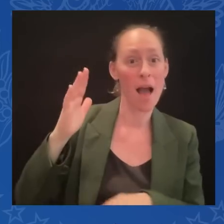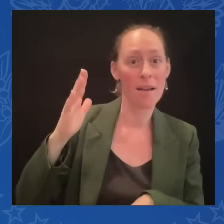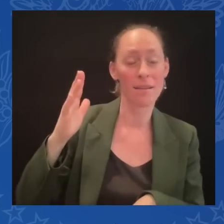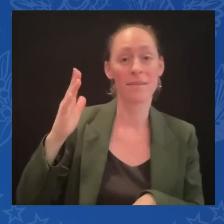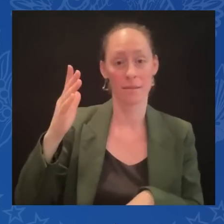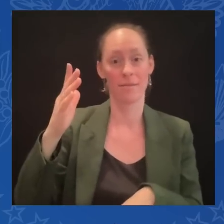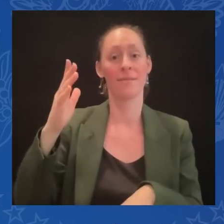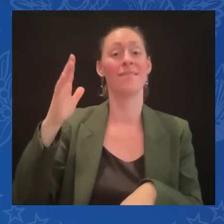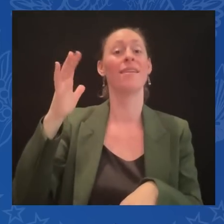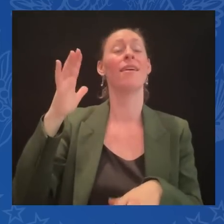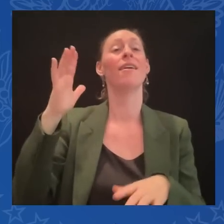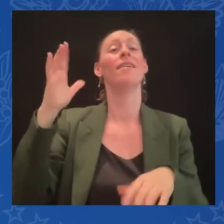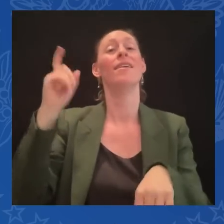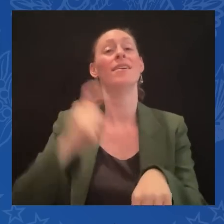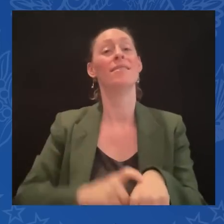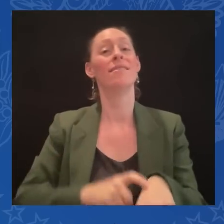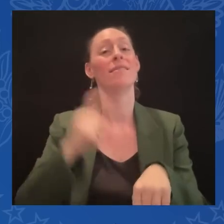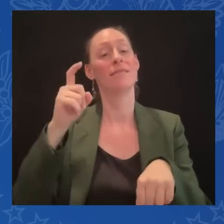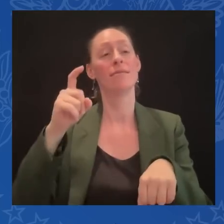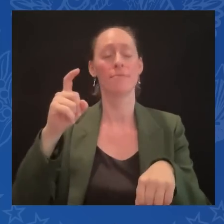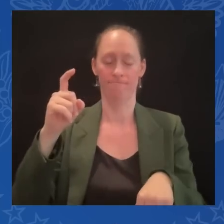not just those who voted for you.